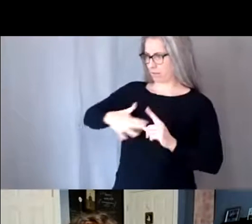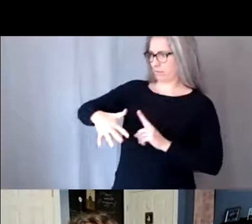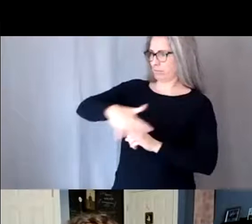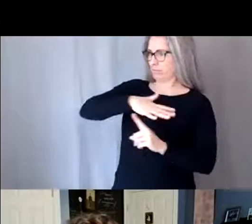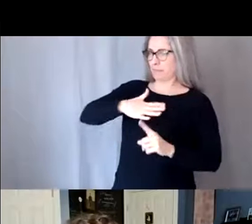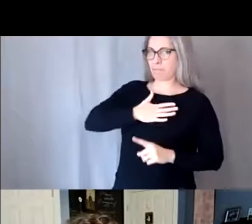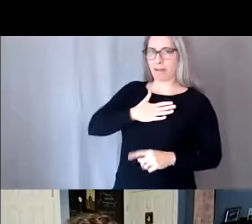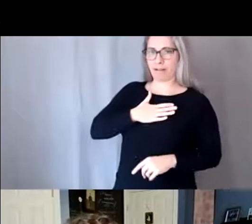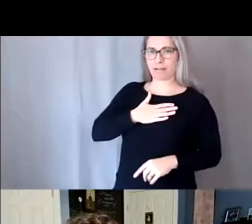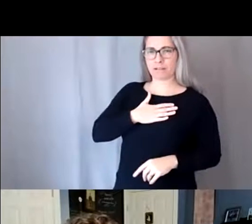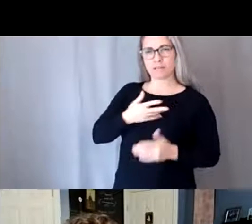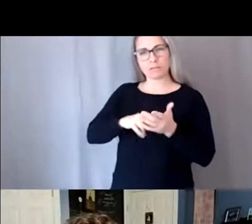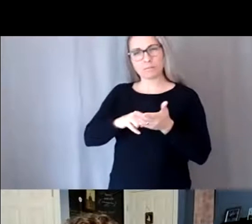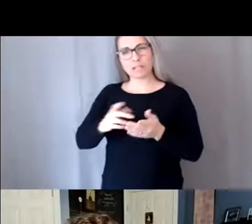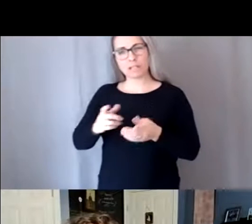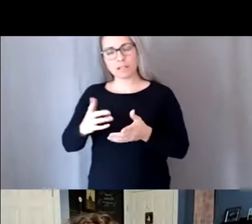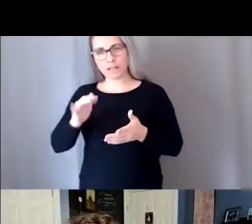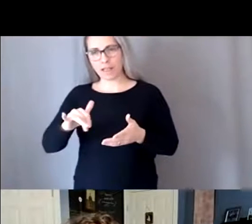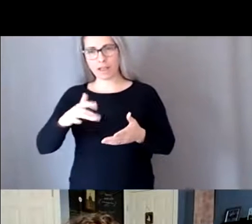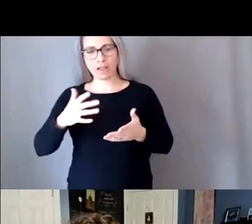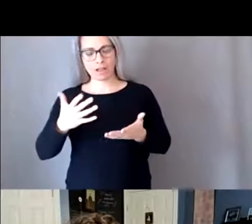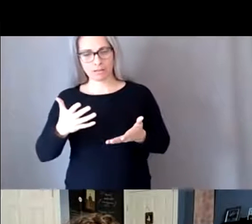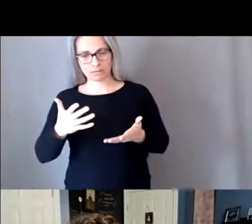creating genuine space to bring that knowledge